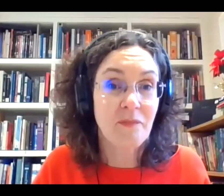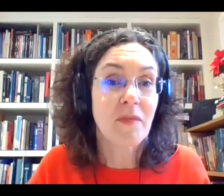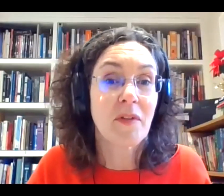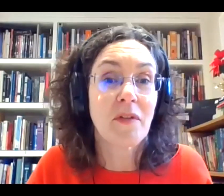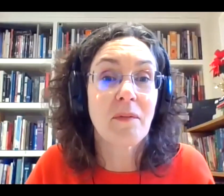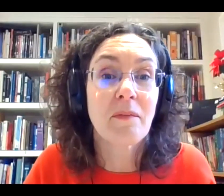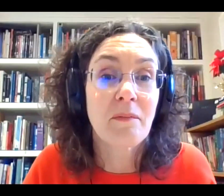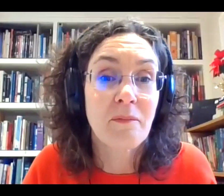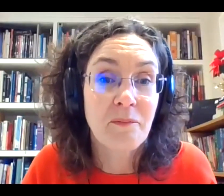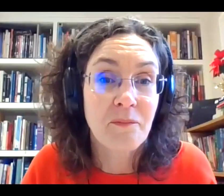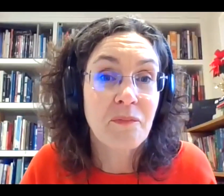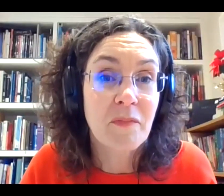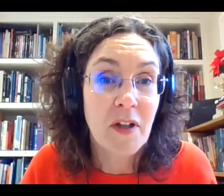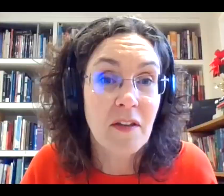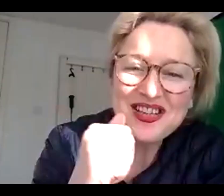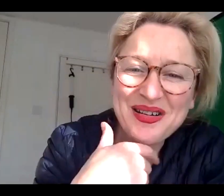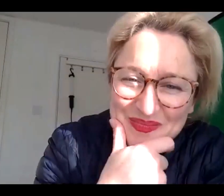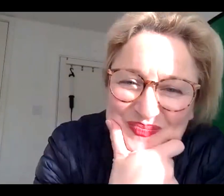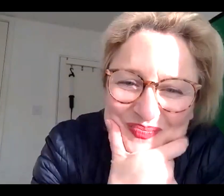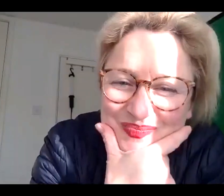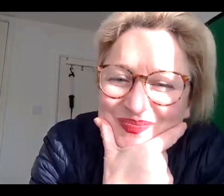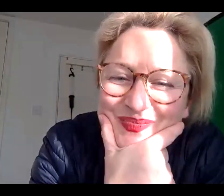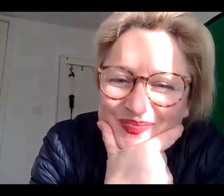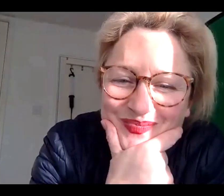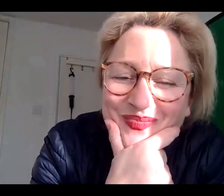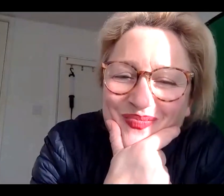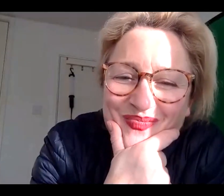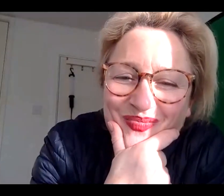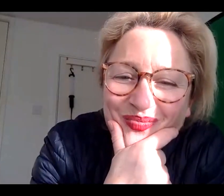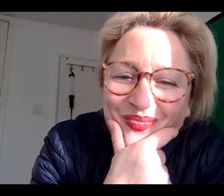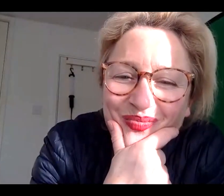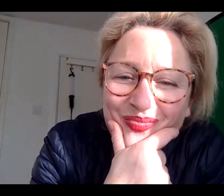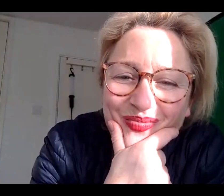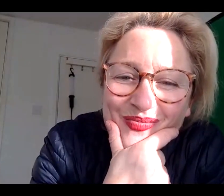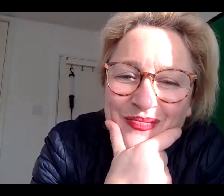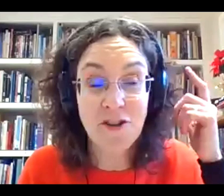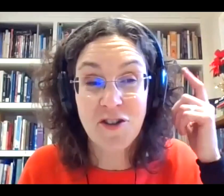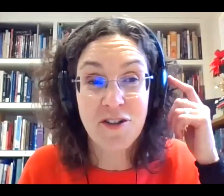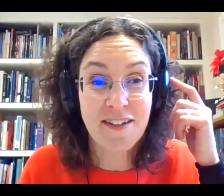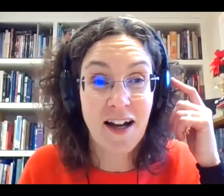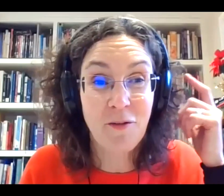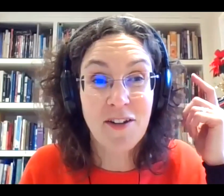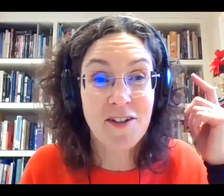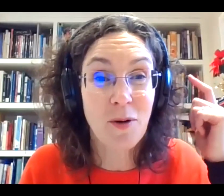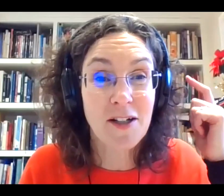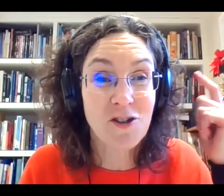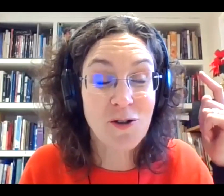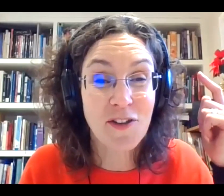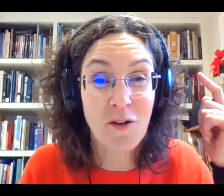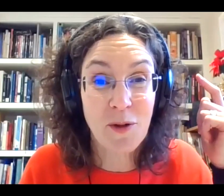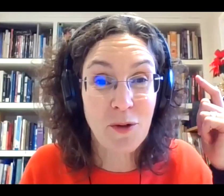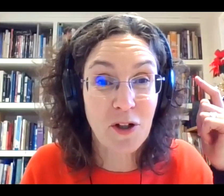Amanda: We can see you. Úna: That's perfect, I suppose I'm just gonna, I wasn't quite sure that we